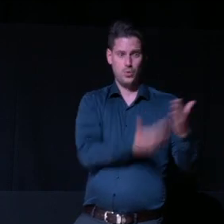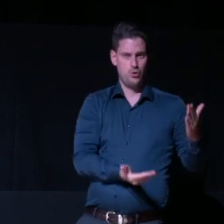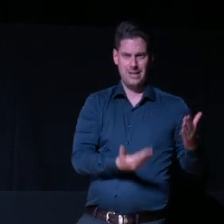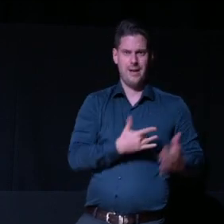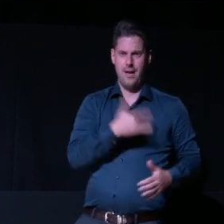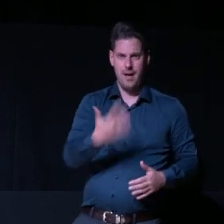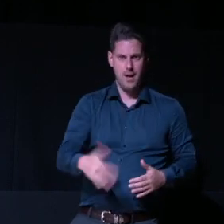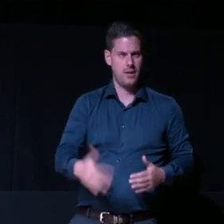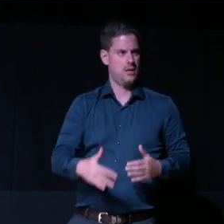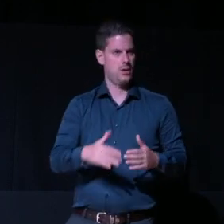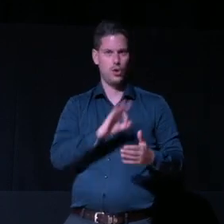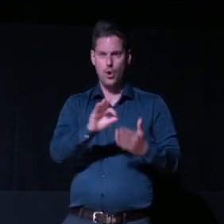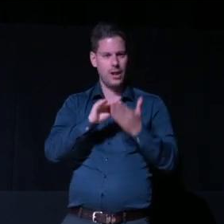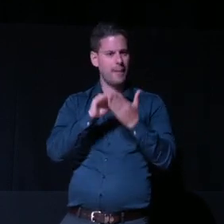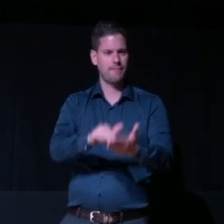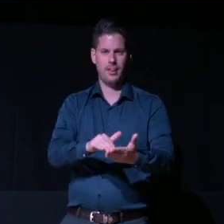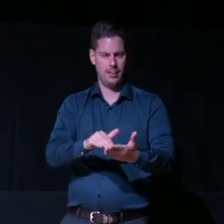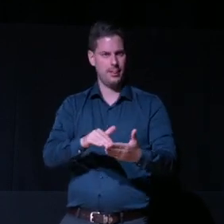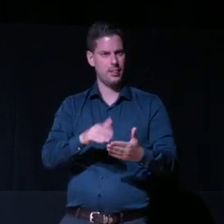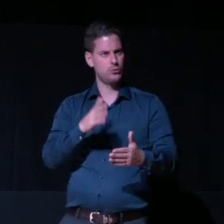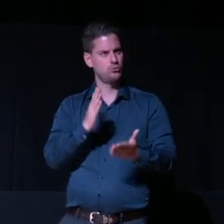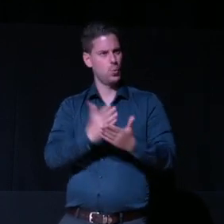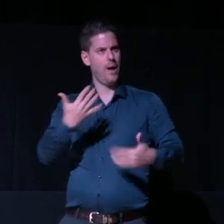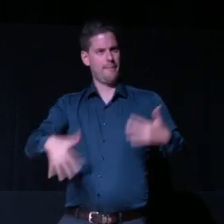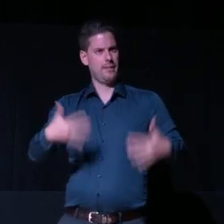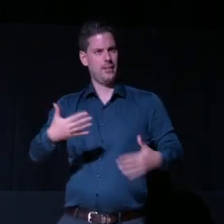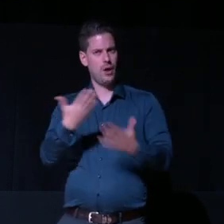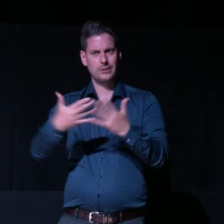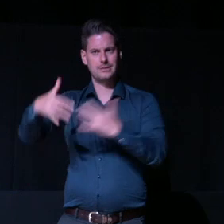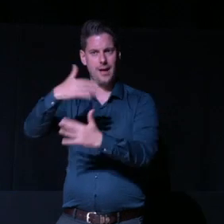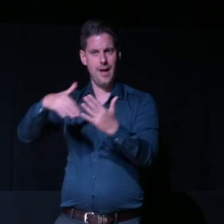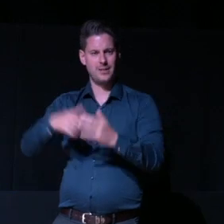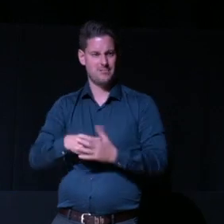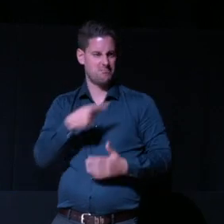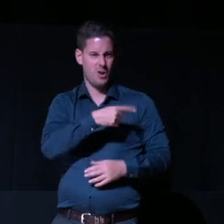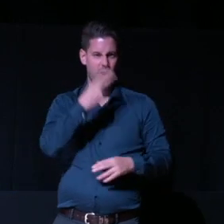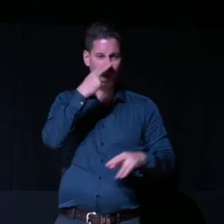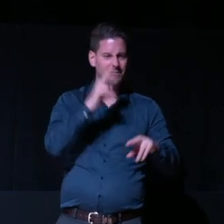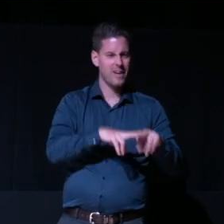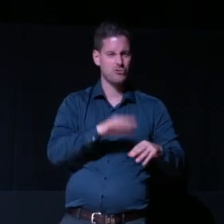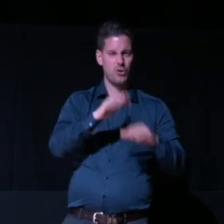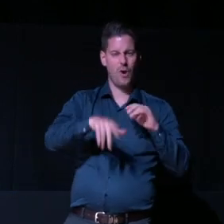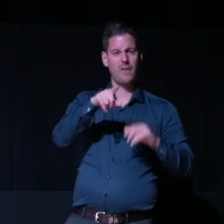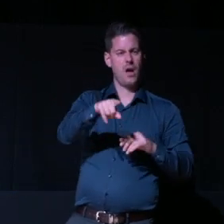because not only is it playing into the old trope of equating queer identity to pedophilia